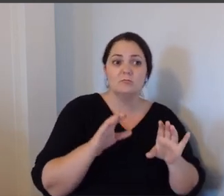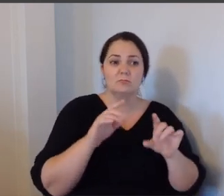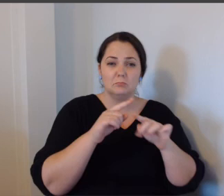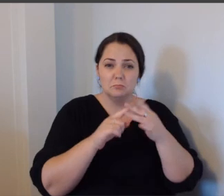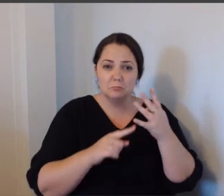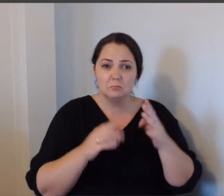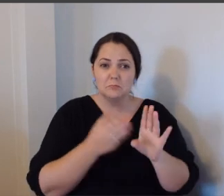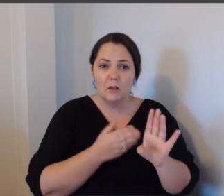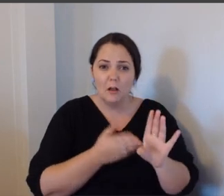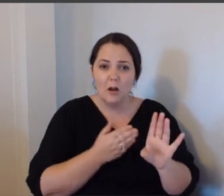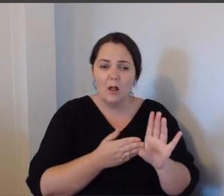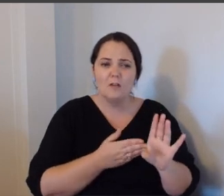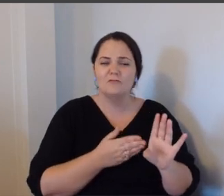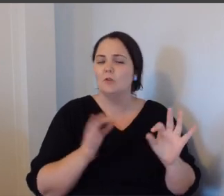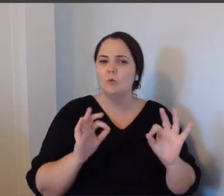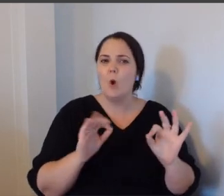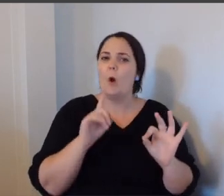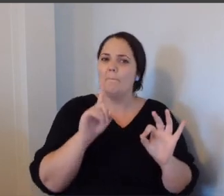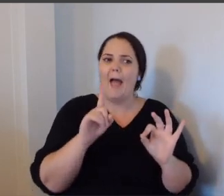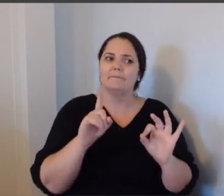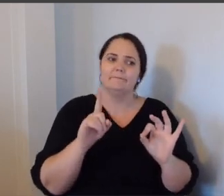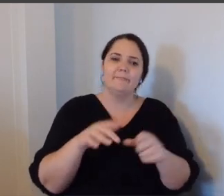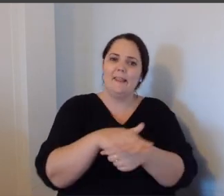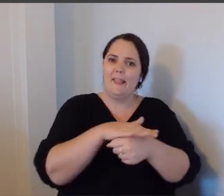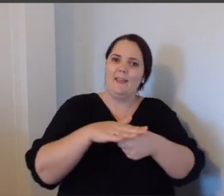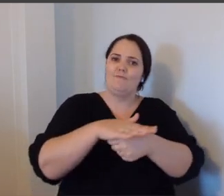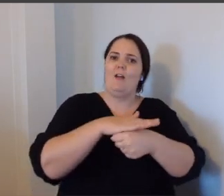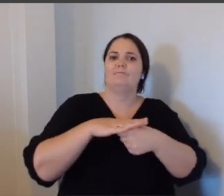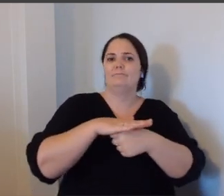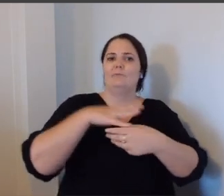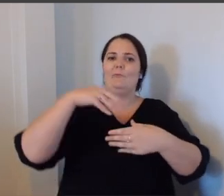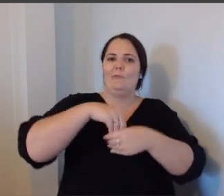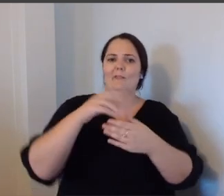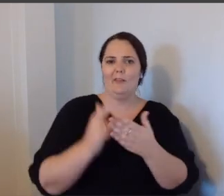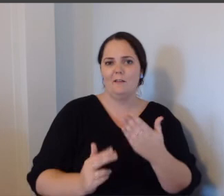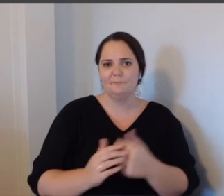Now, there are plenty of tortured artists in the world because some artists live tortured lives,